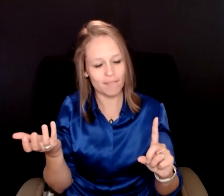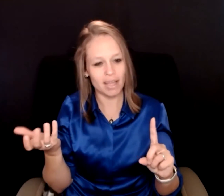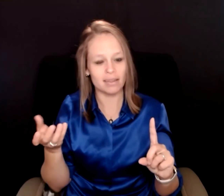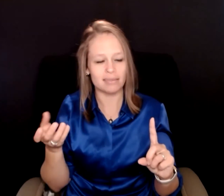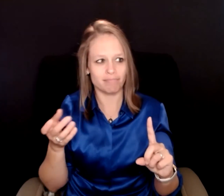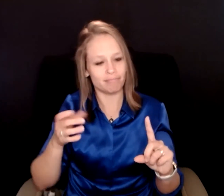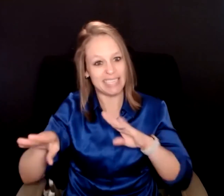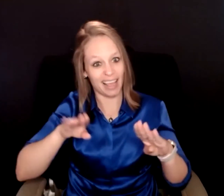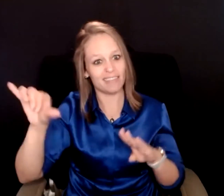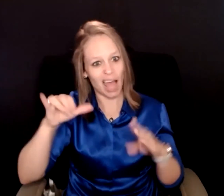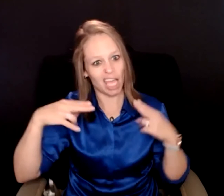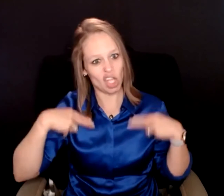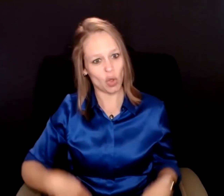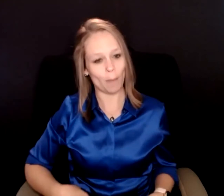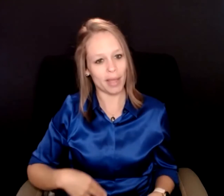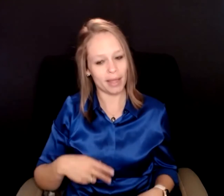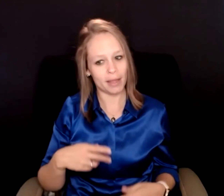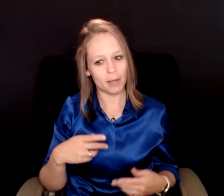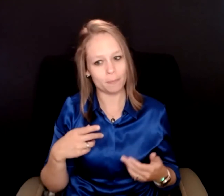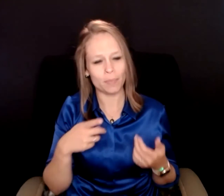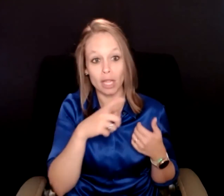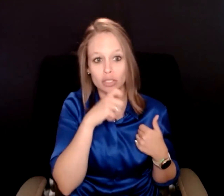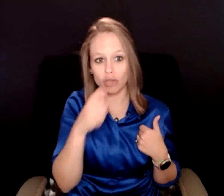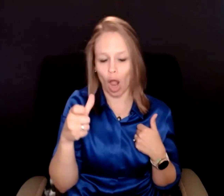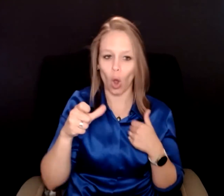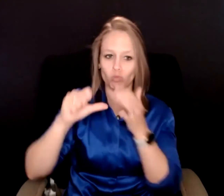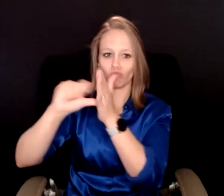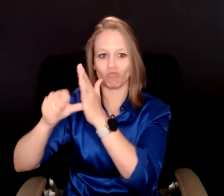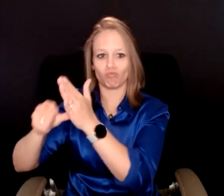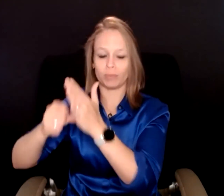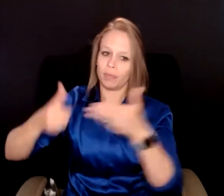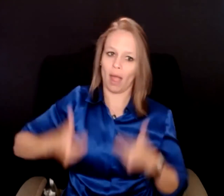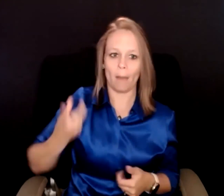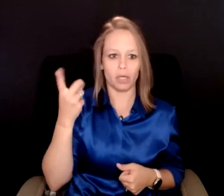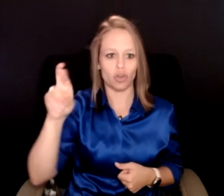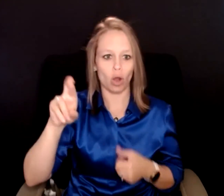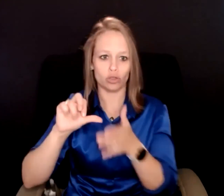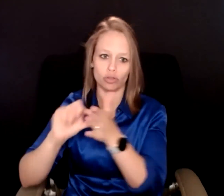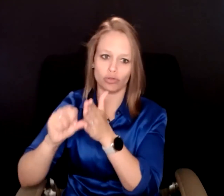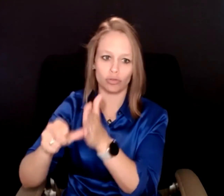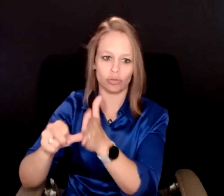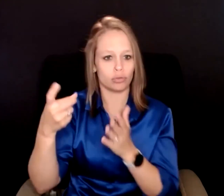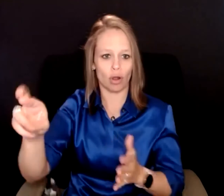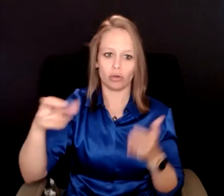push your doctor title around per se.